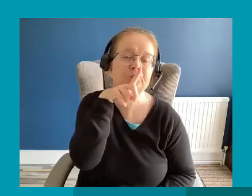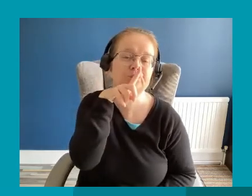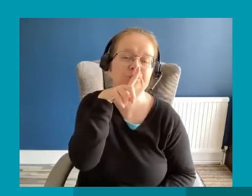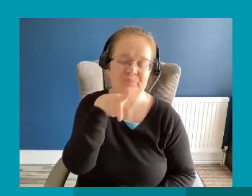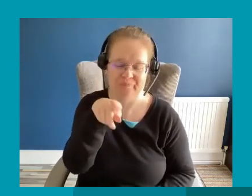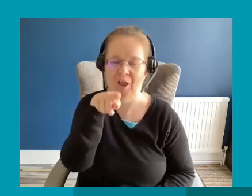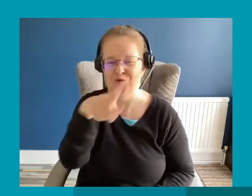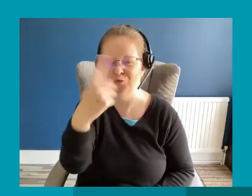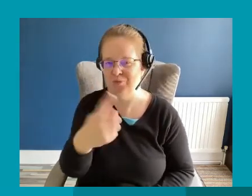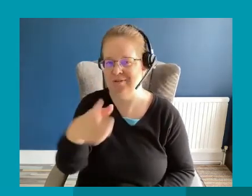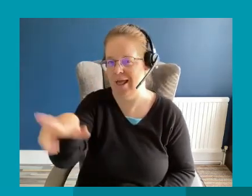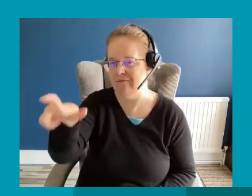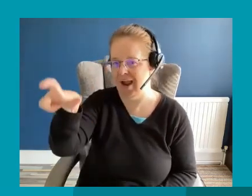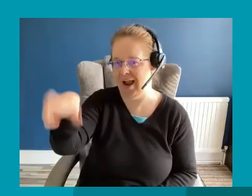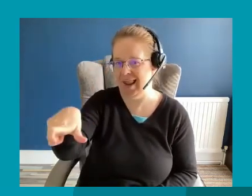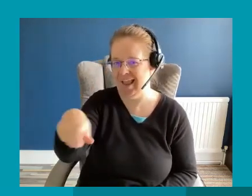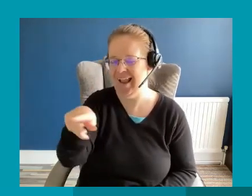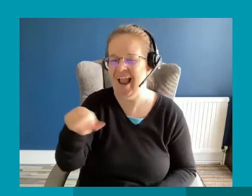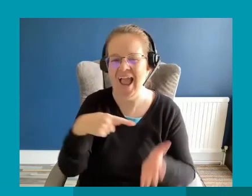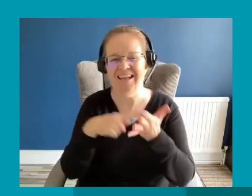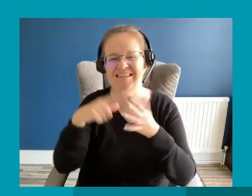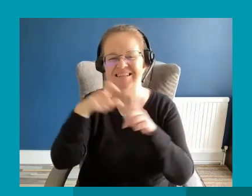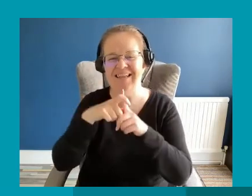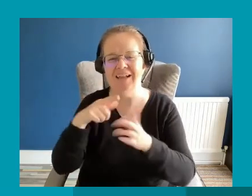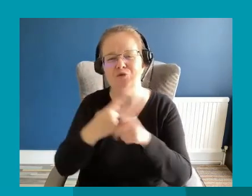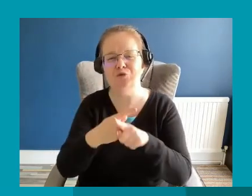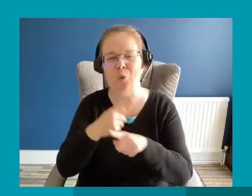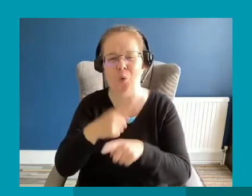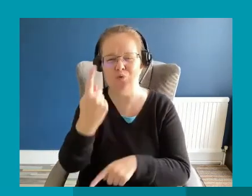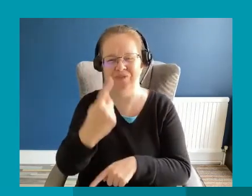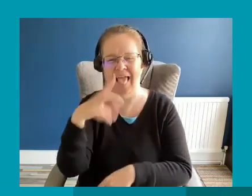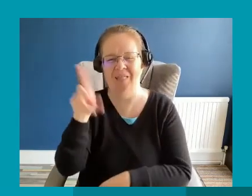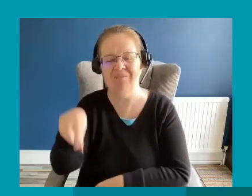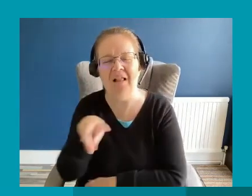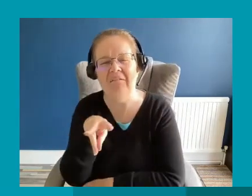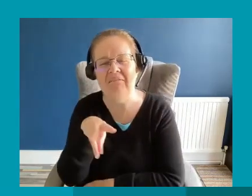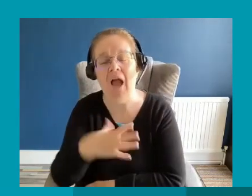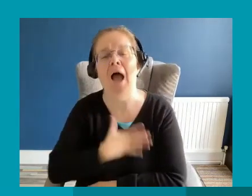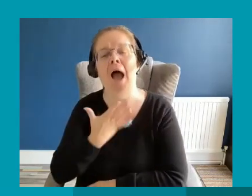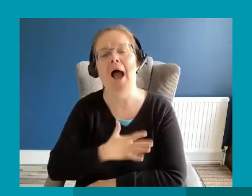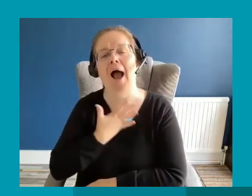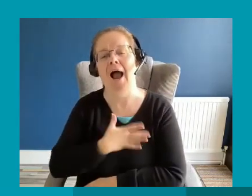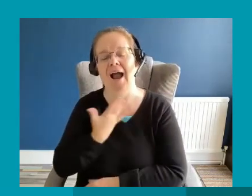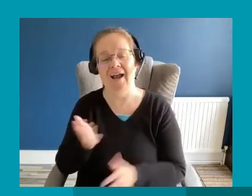Or go to Ted X and find out what it is so that finishes off with our webinar.